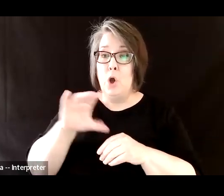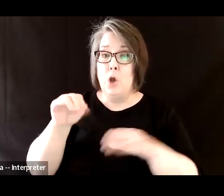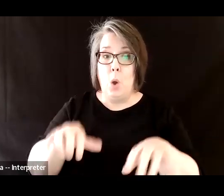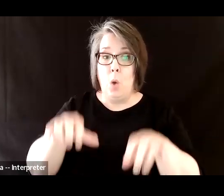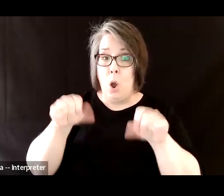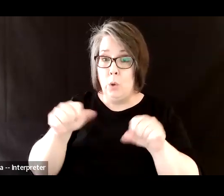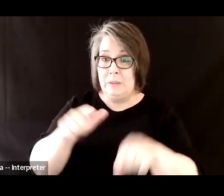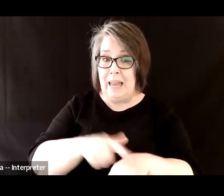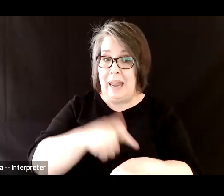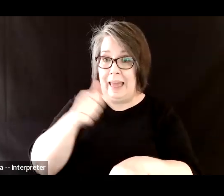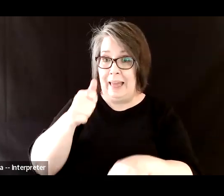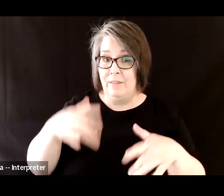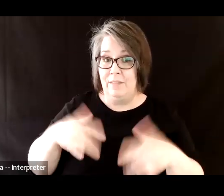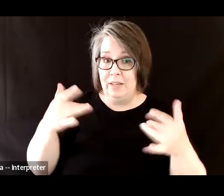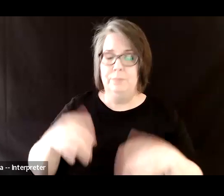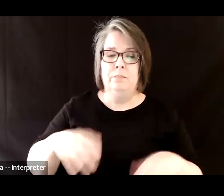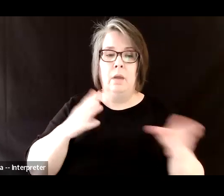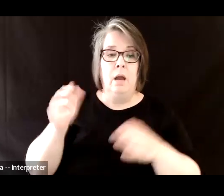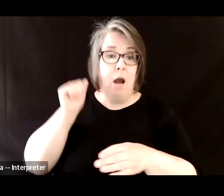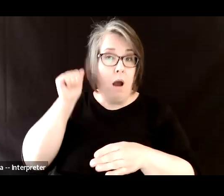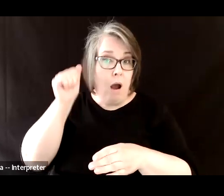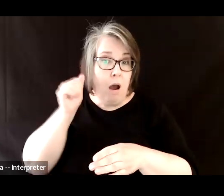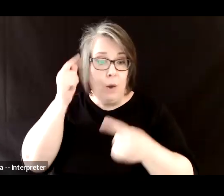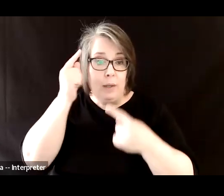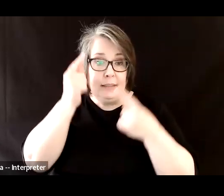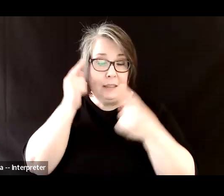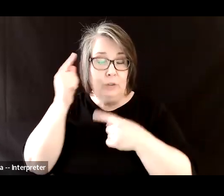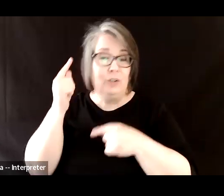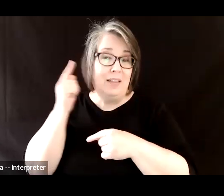Audio and visual considerations. So sound quality, descriptive